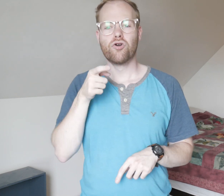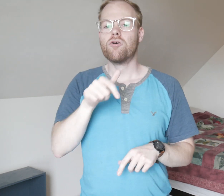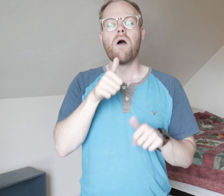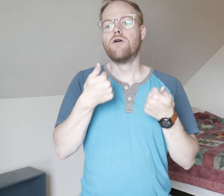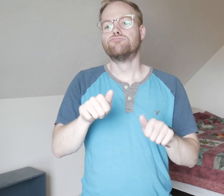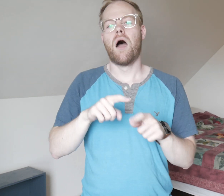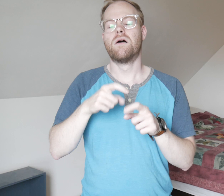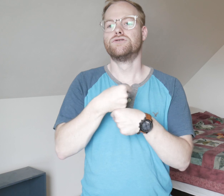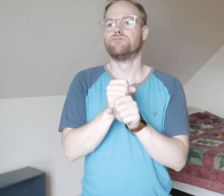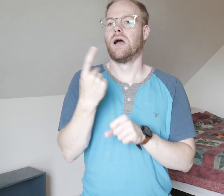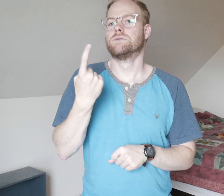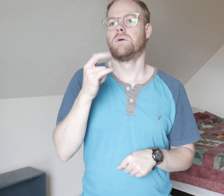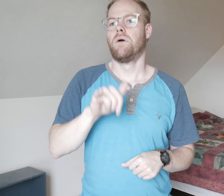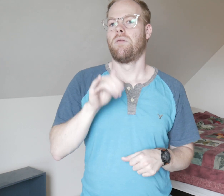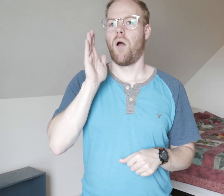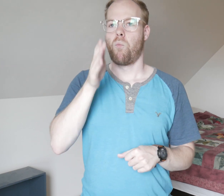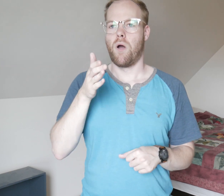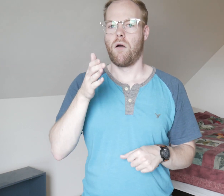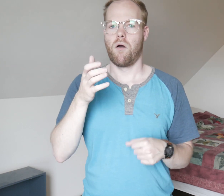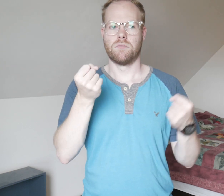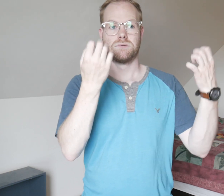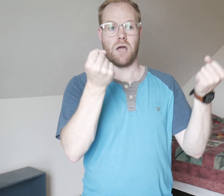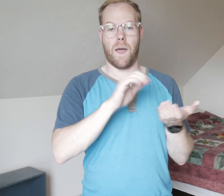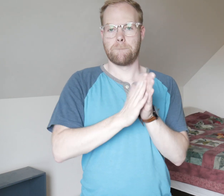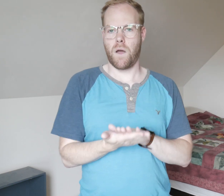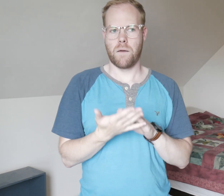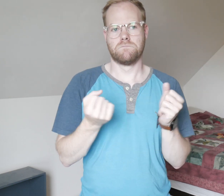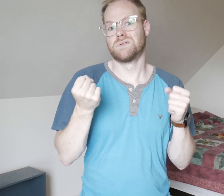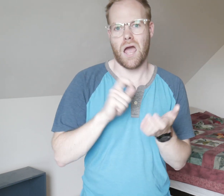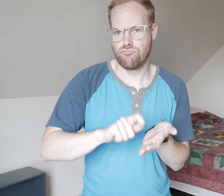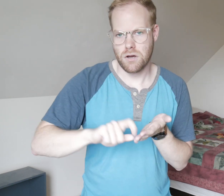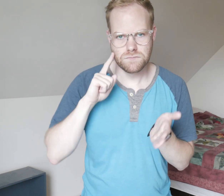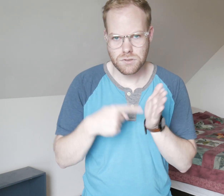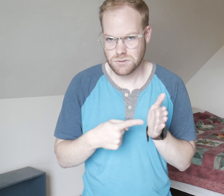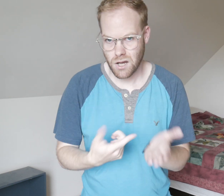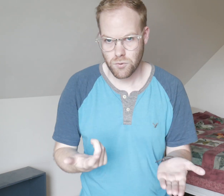You’re not trying to create something that will take sign and make it into sign writing, for example.